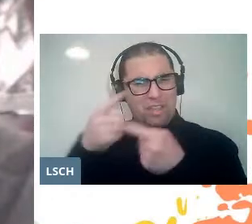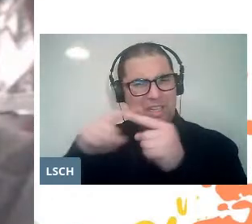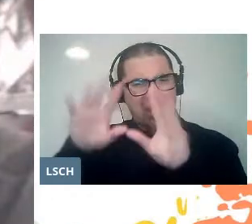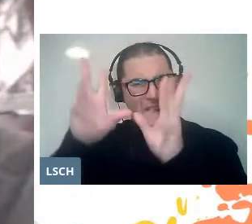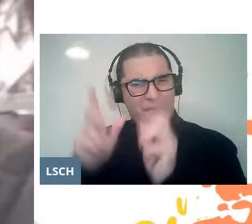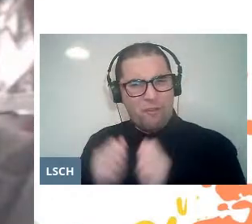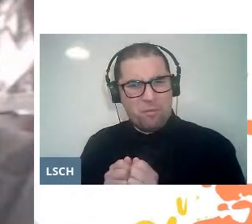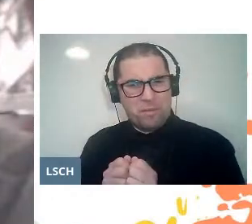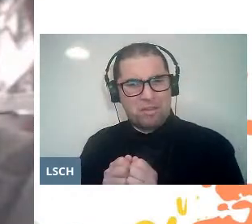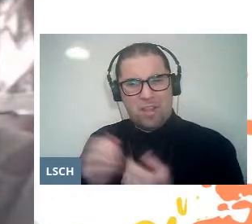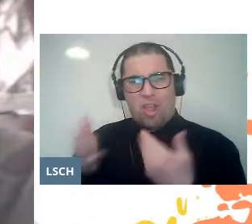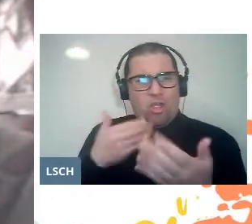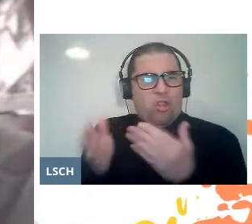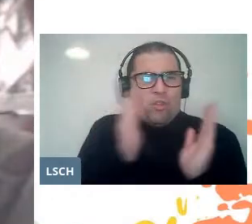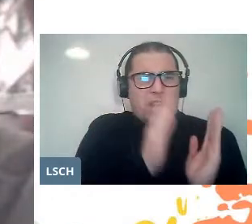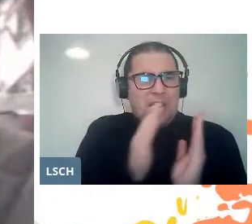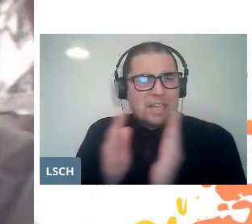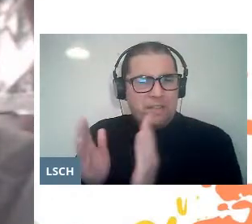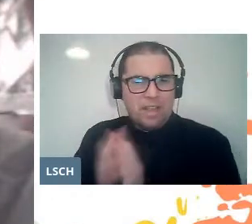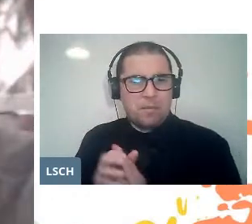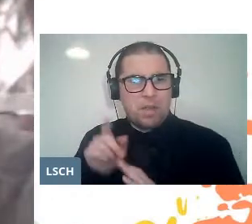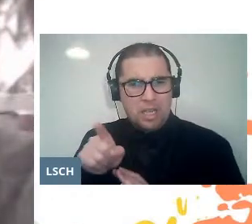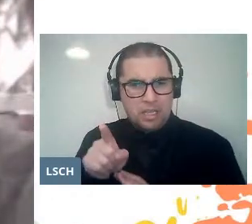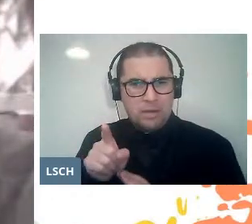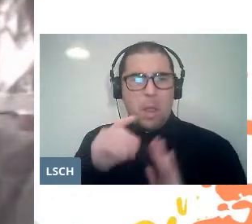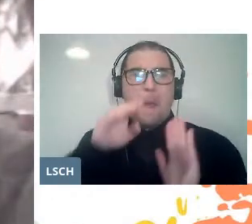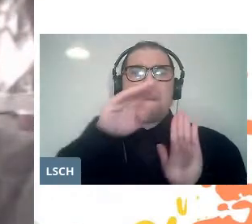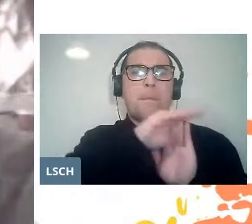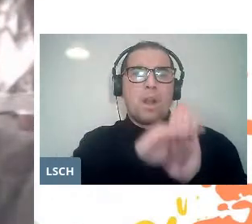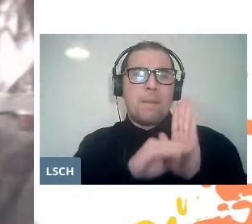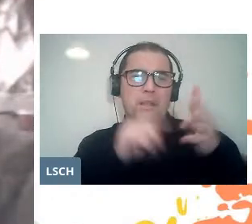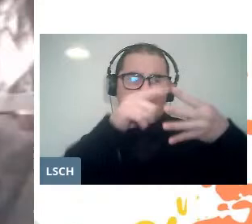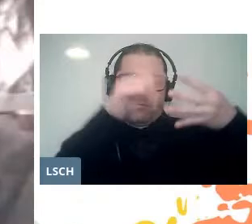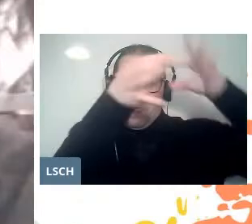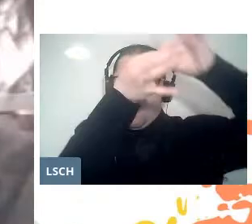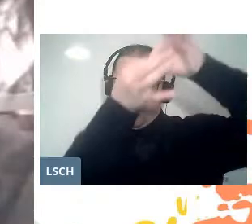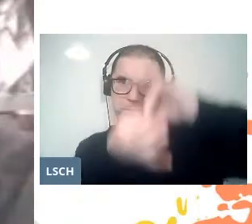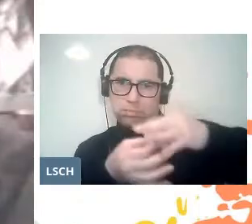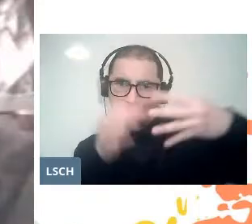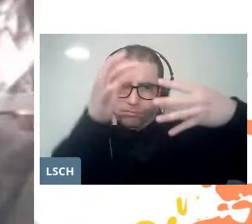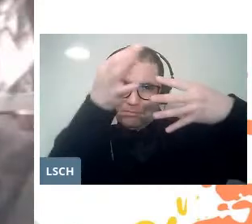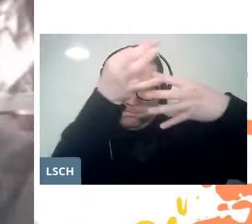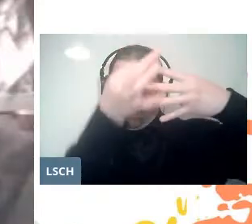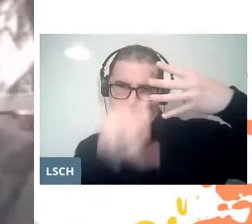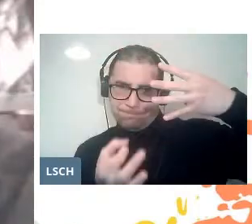This composition is programmatic in nature because it is developed around the description